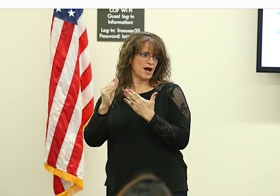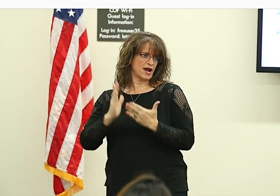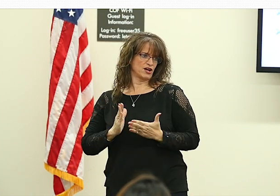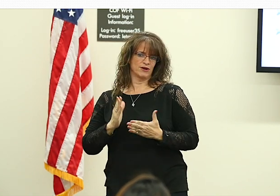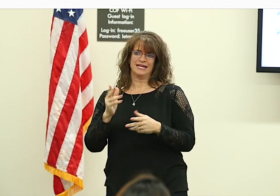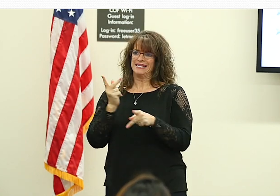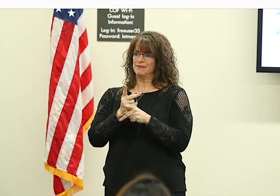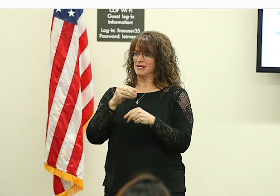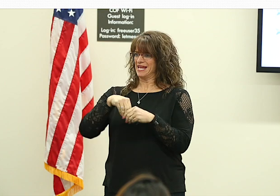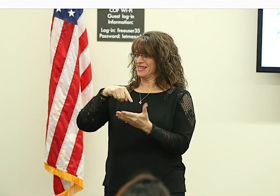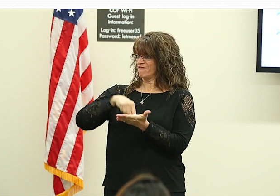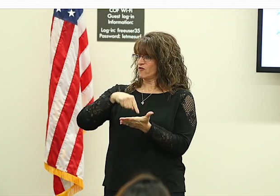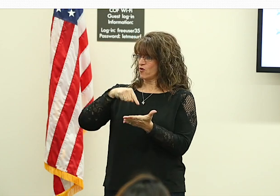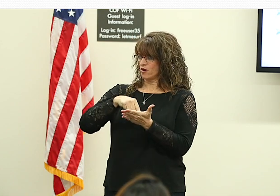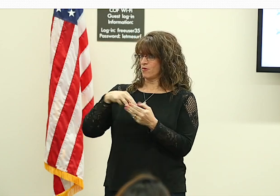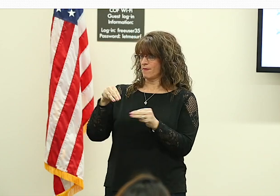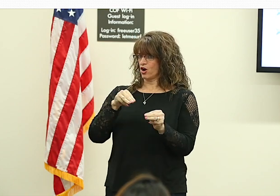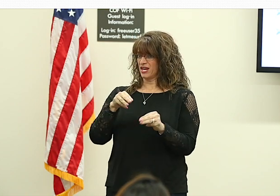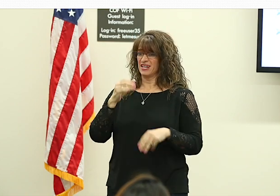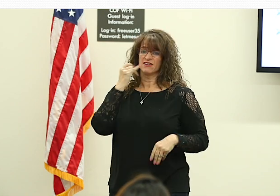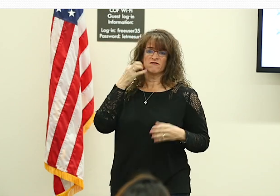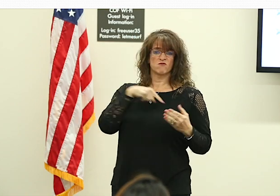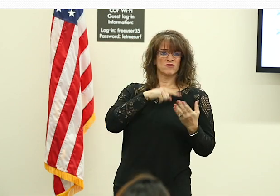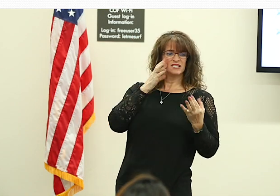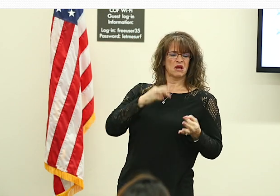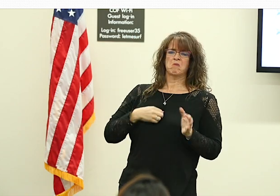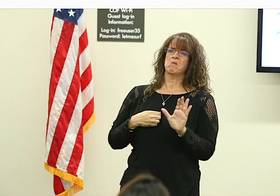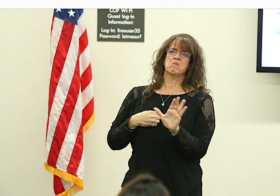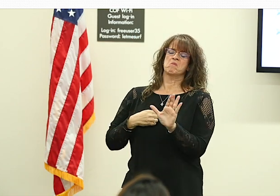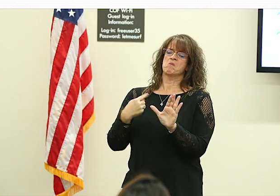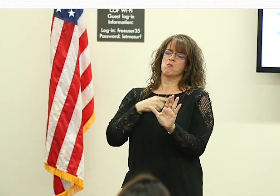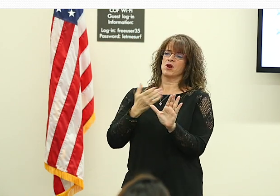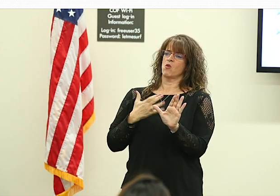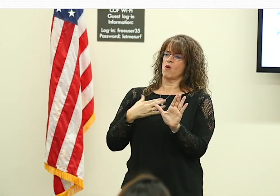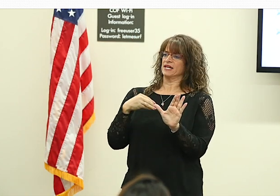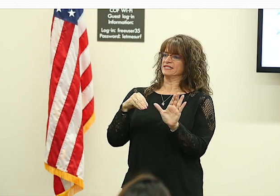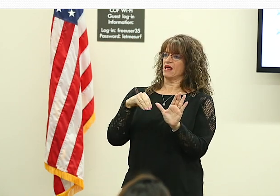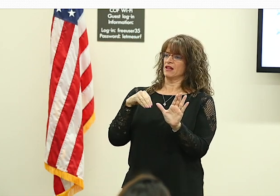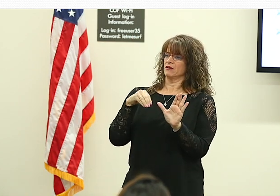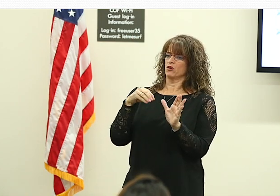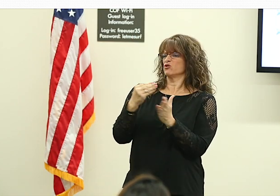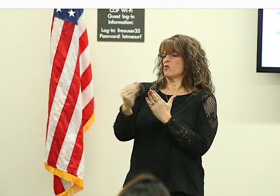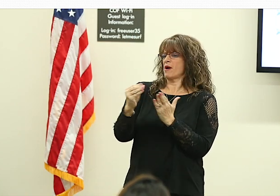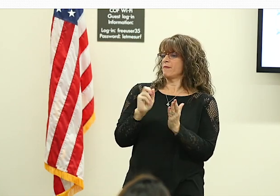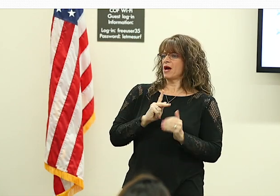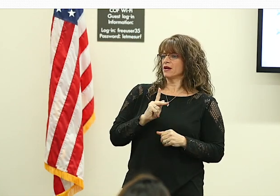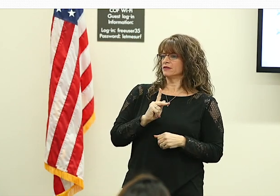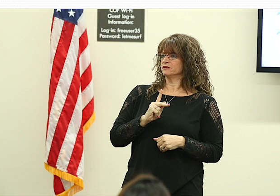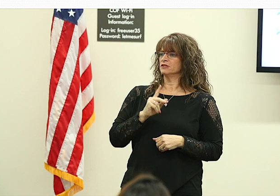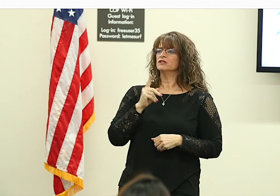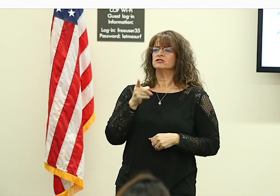If we don't decide to buy it back, you're still required to sell it to a moderate-income home buyer.